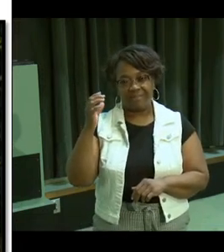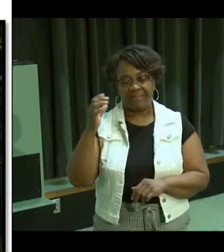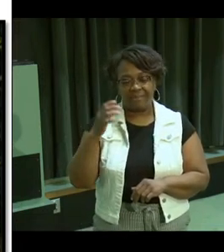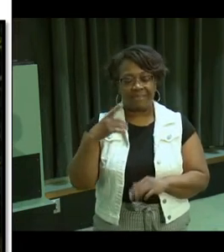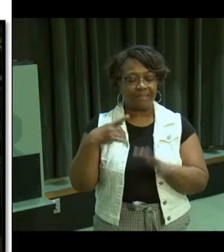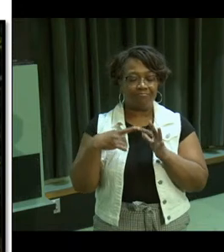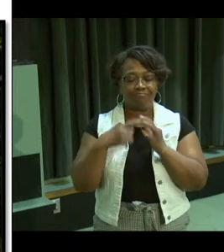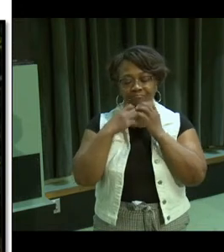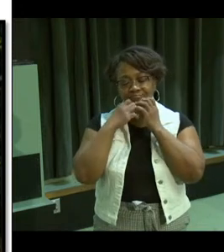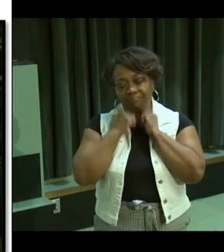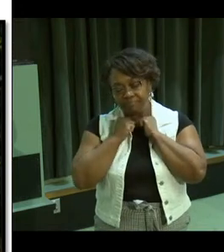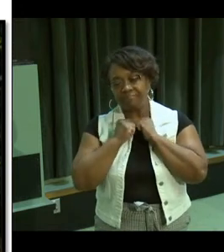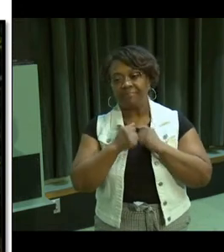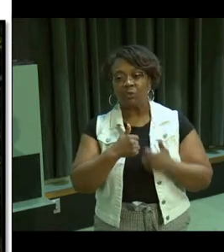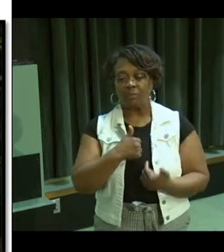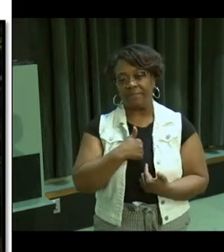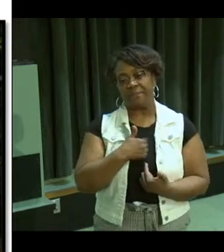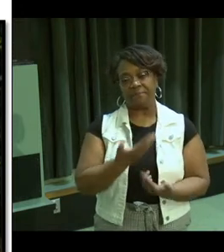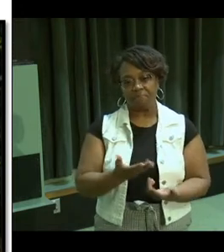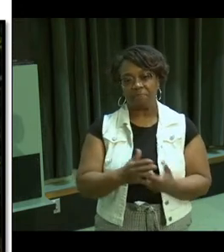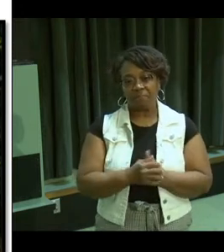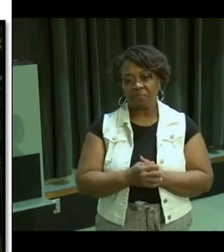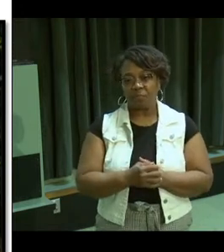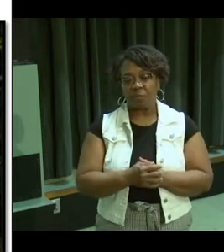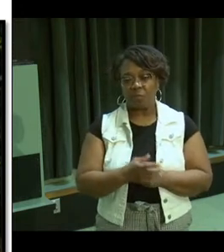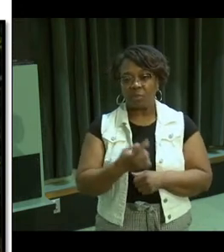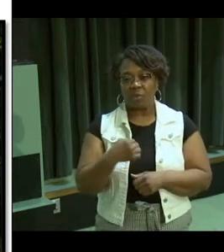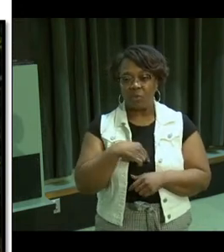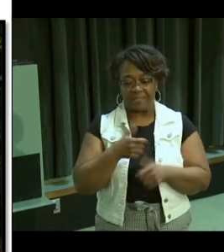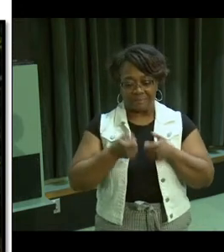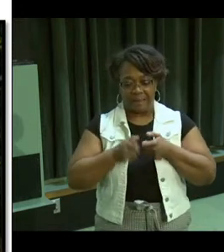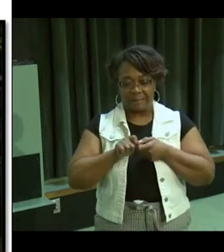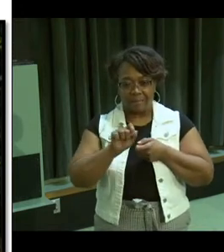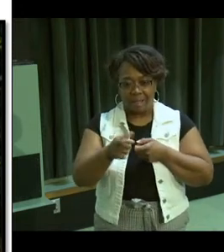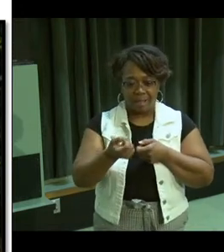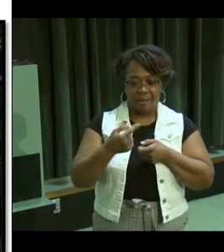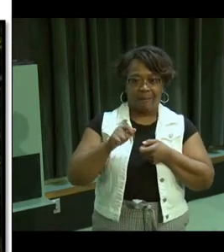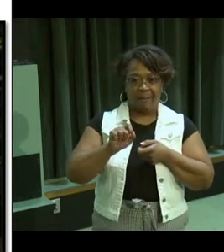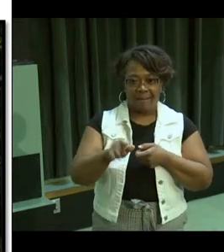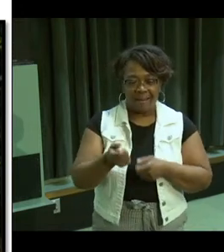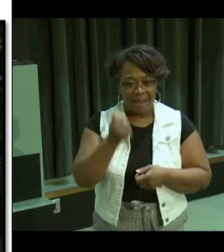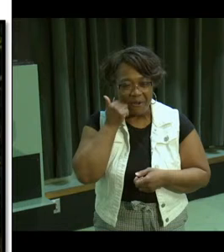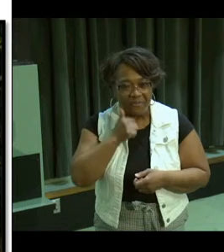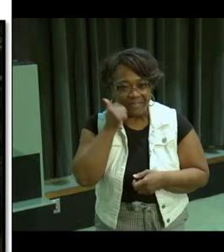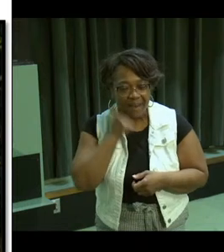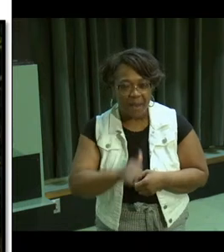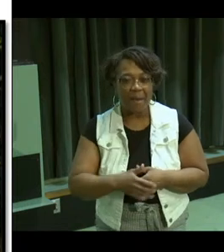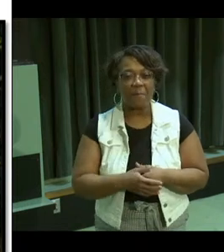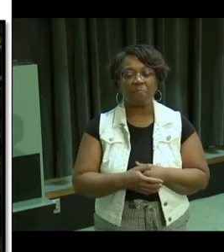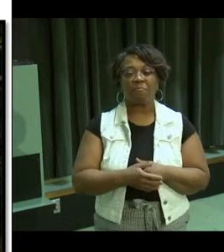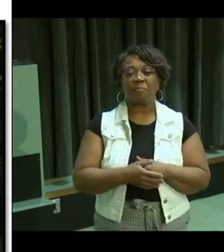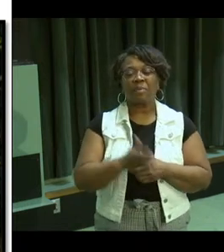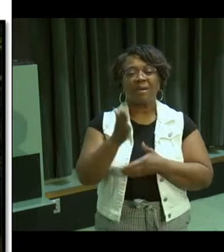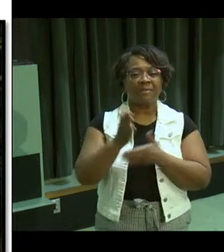special to me, we're on a text